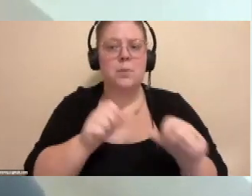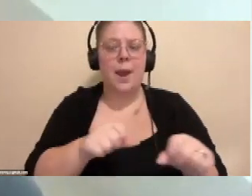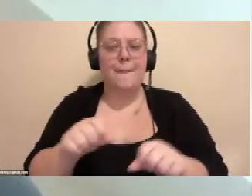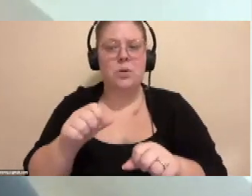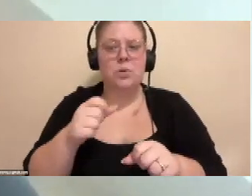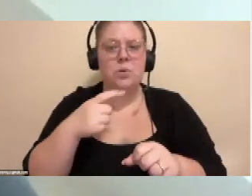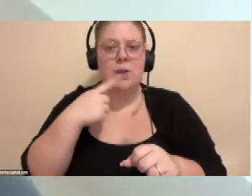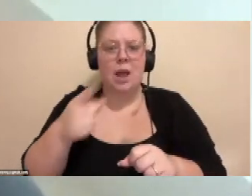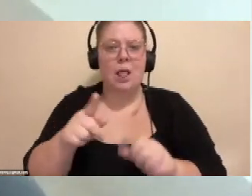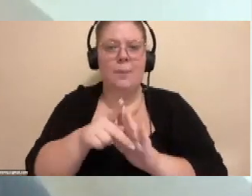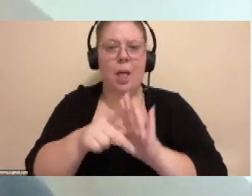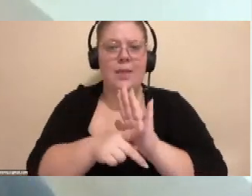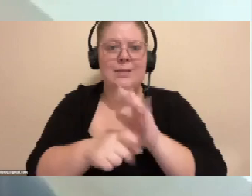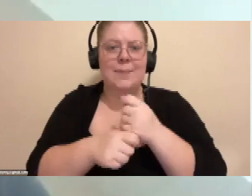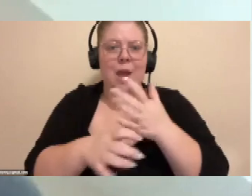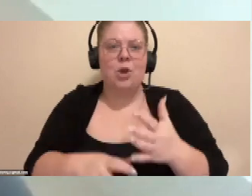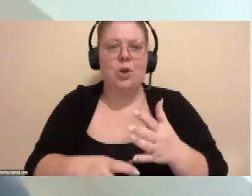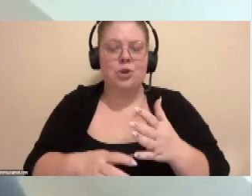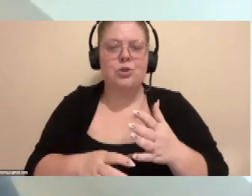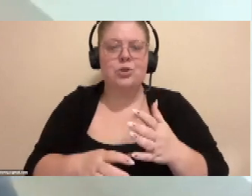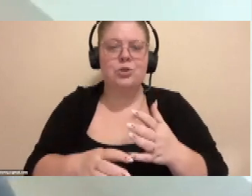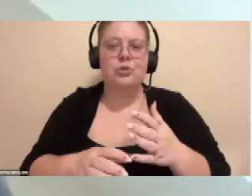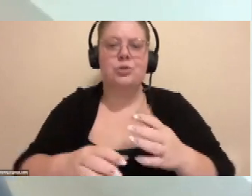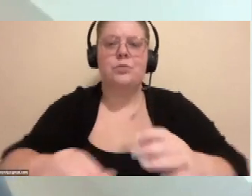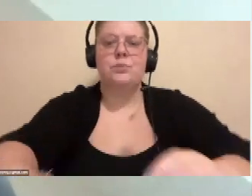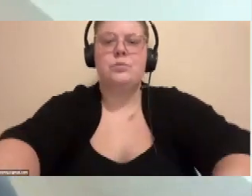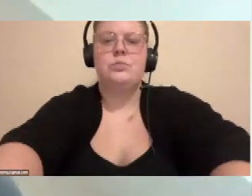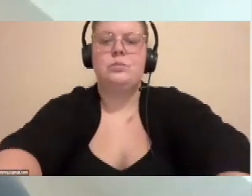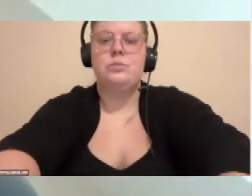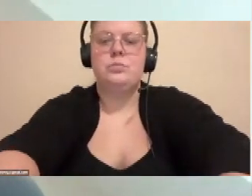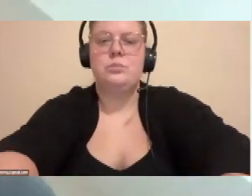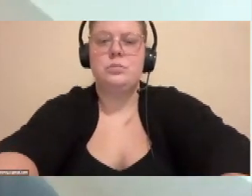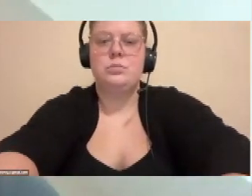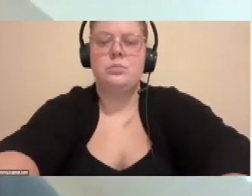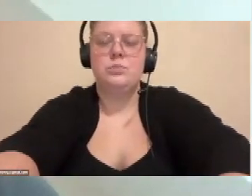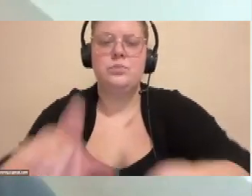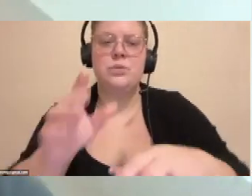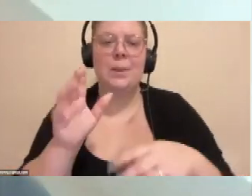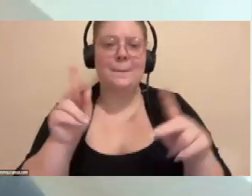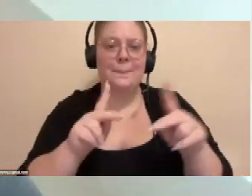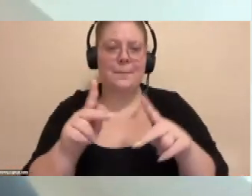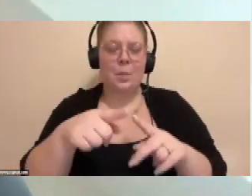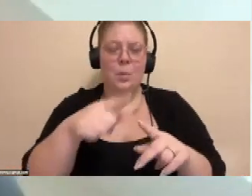particularly those policymakers who listen to entities like the Congressional Budget Office,